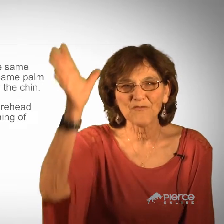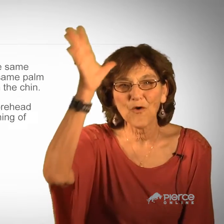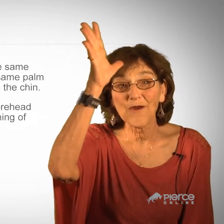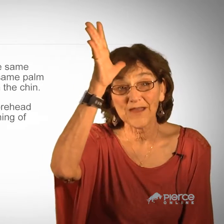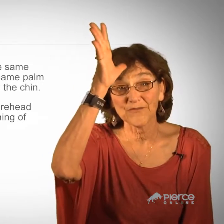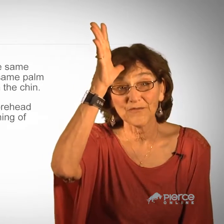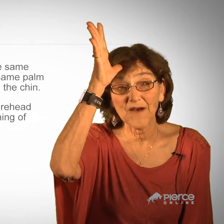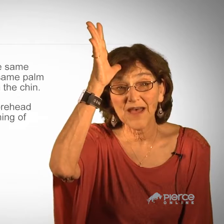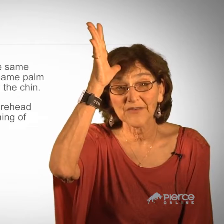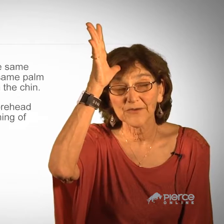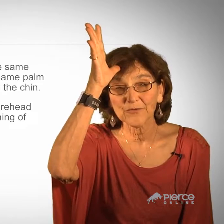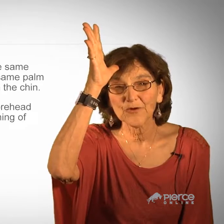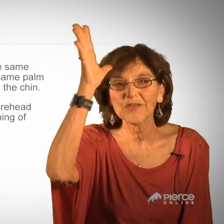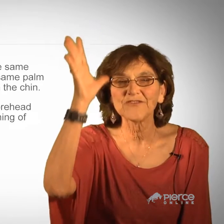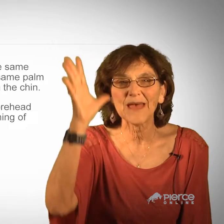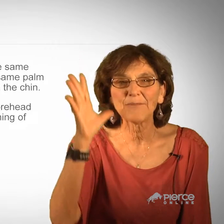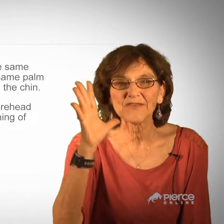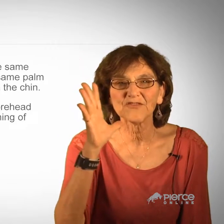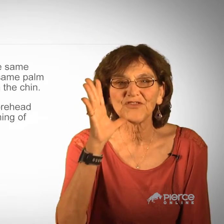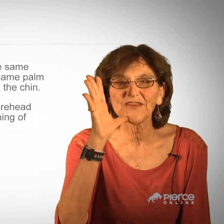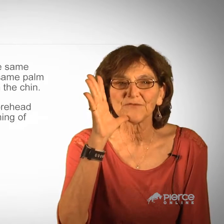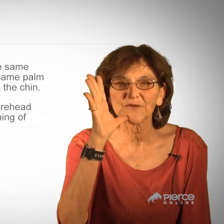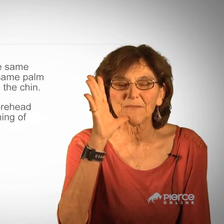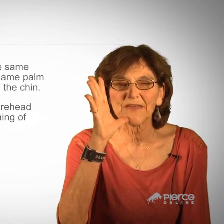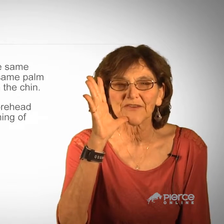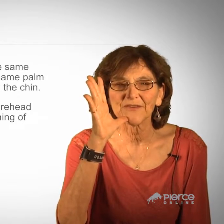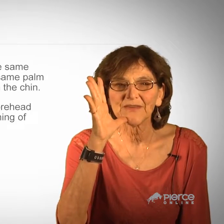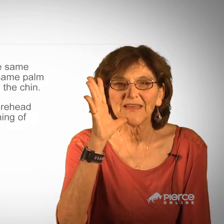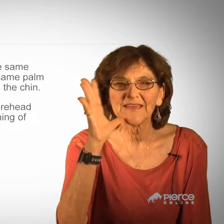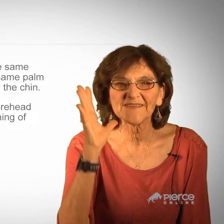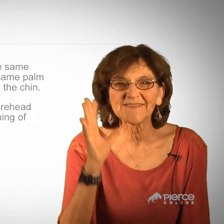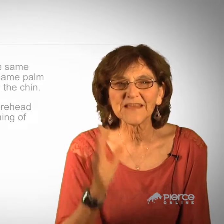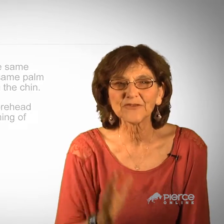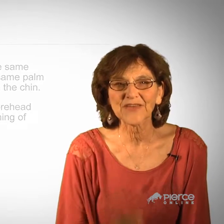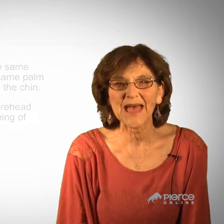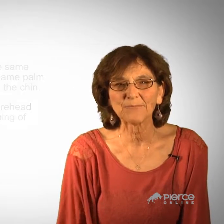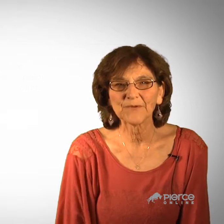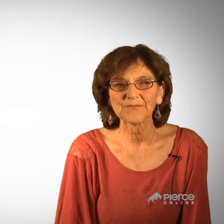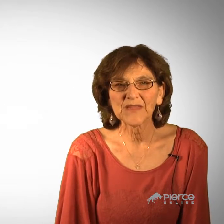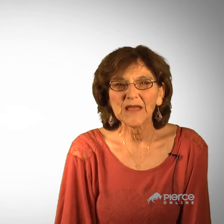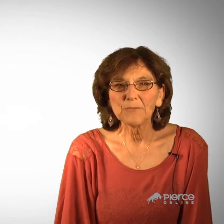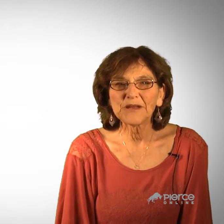the forehead for FATHER or the tap on the chin for MOTHER is a single tap. bBut